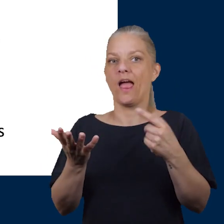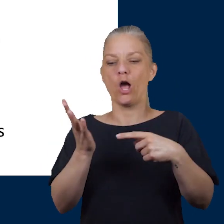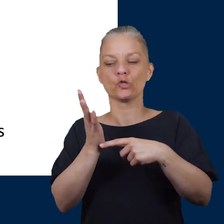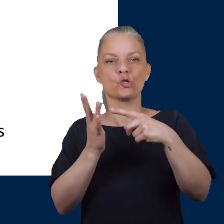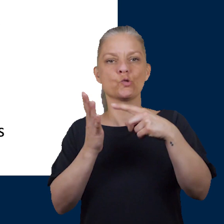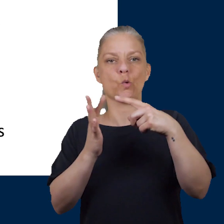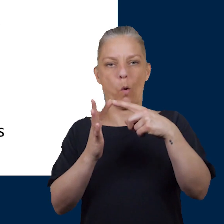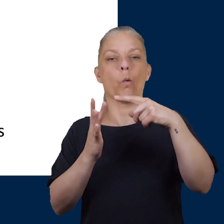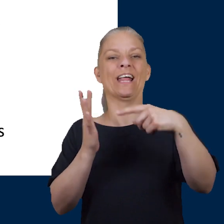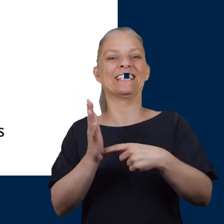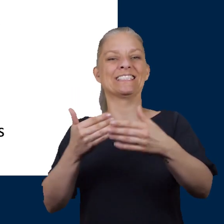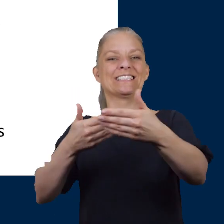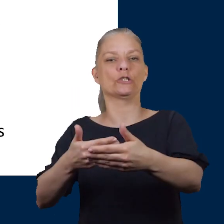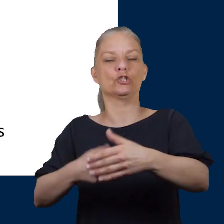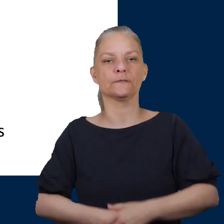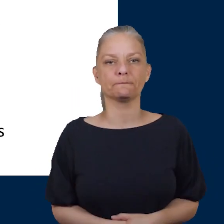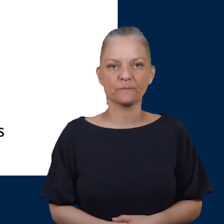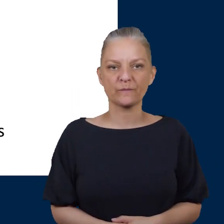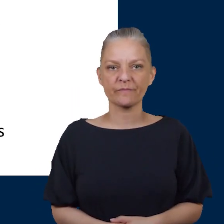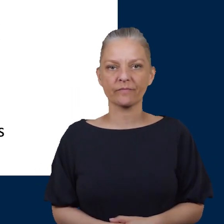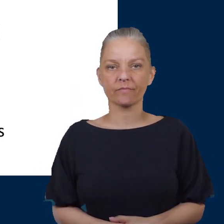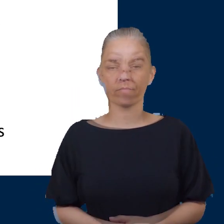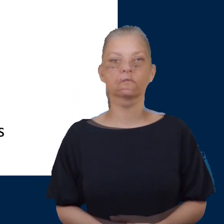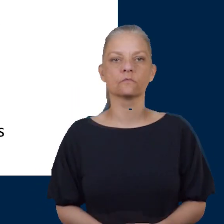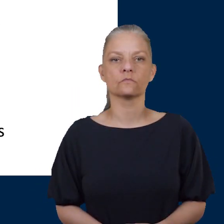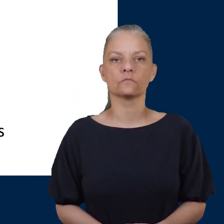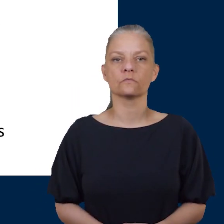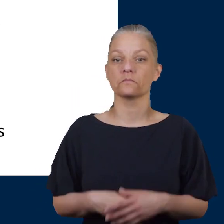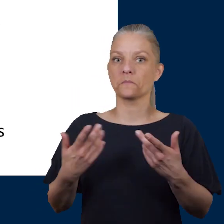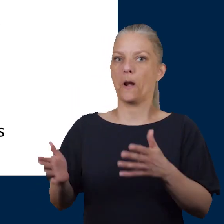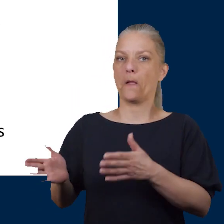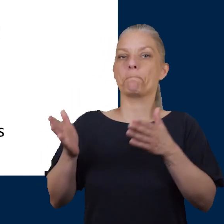so moving on to managing diabetes. So how do you control your blood glucose